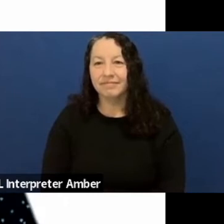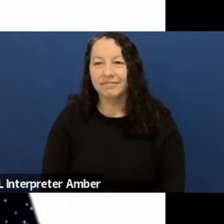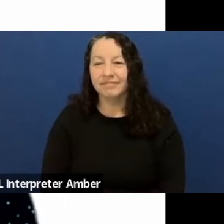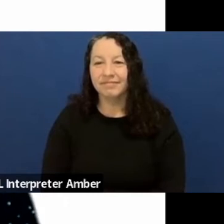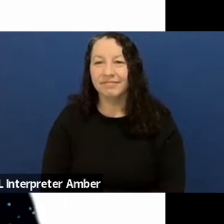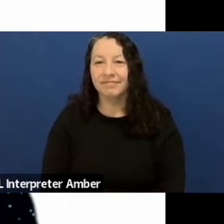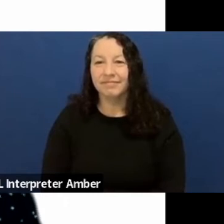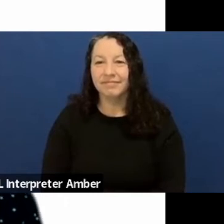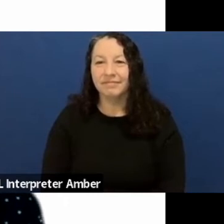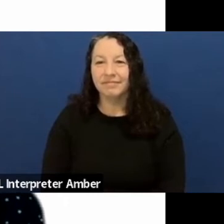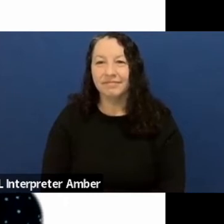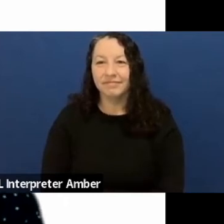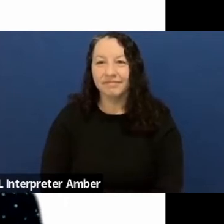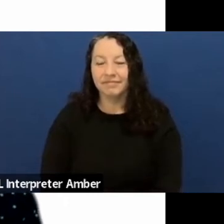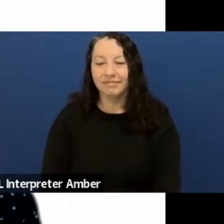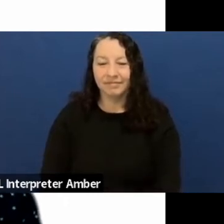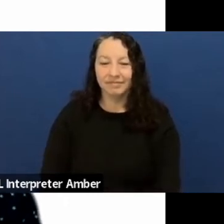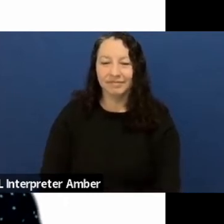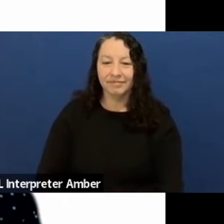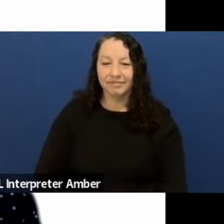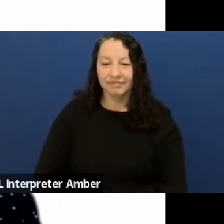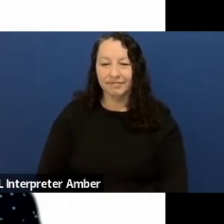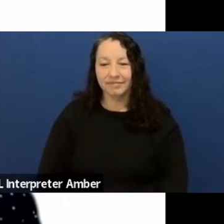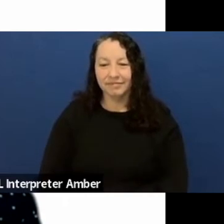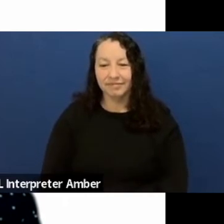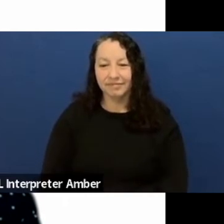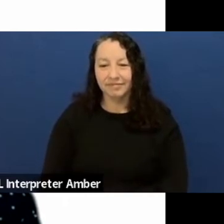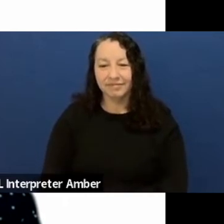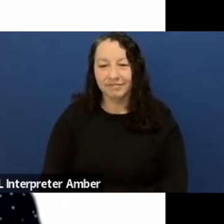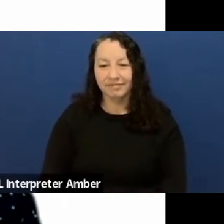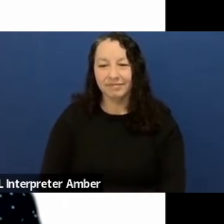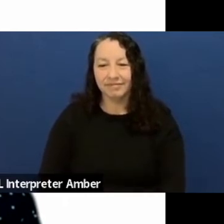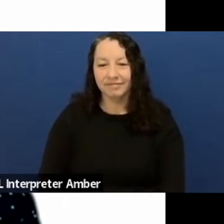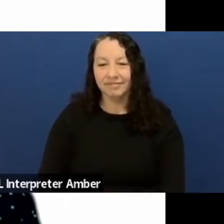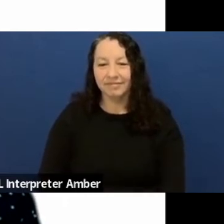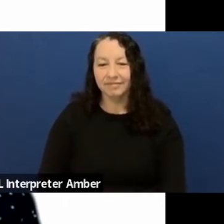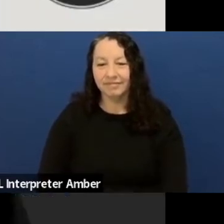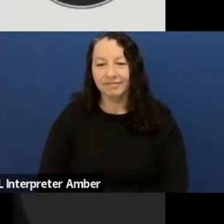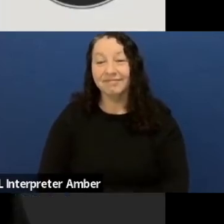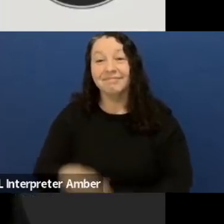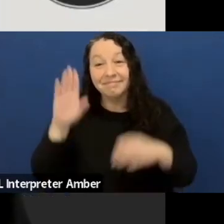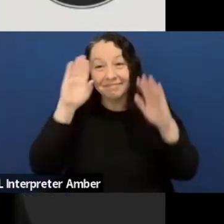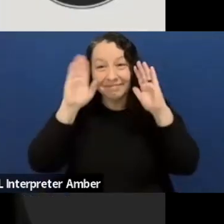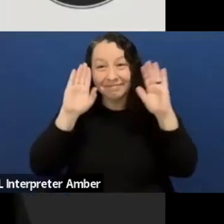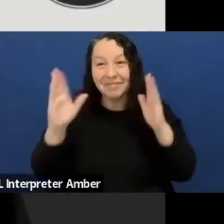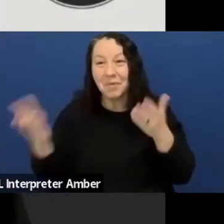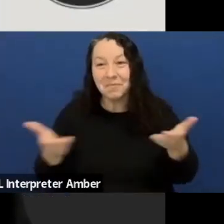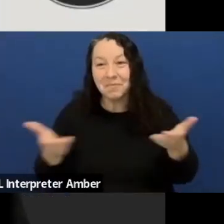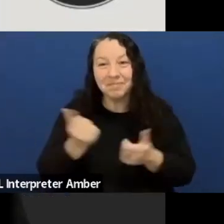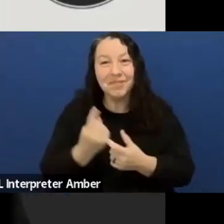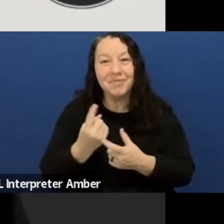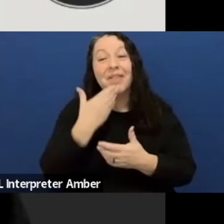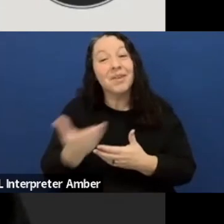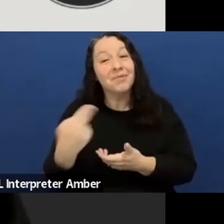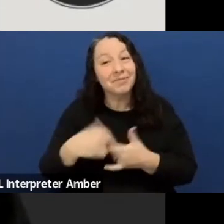las presentaciones en inglés